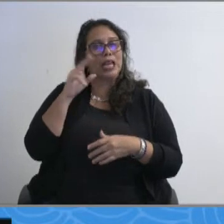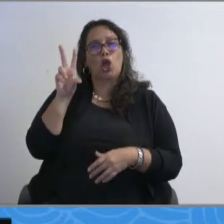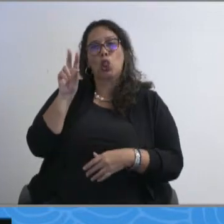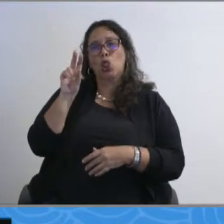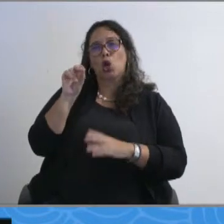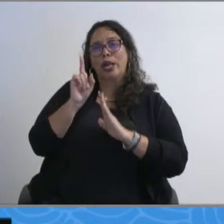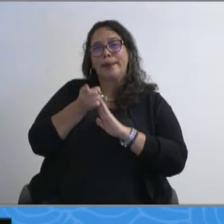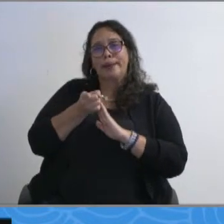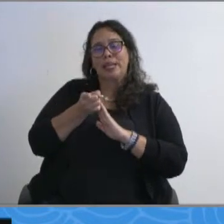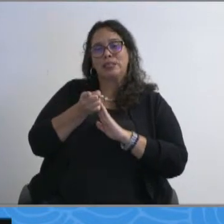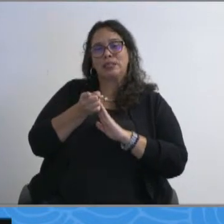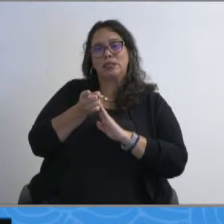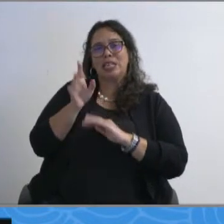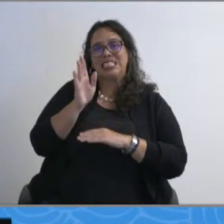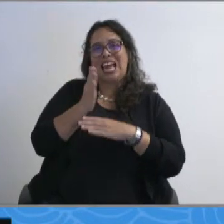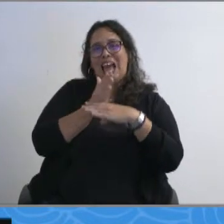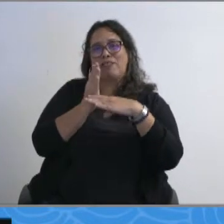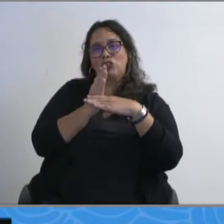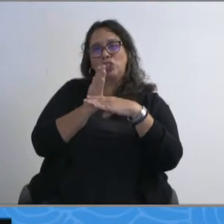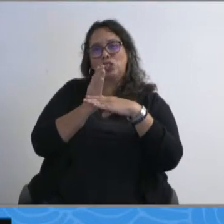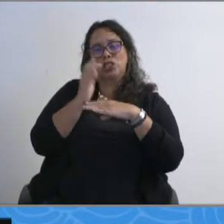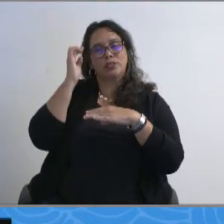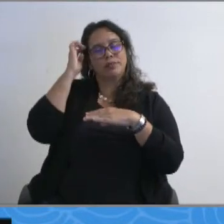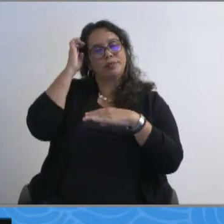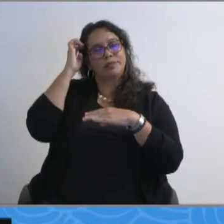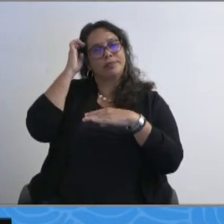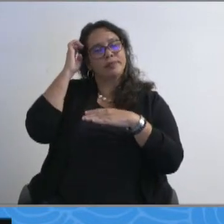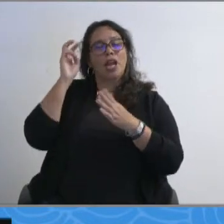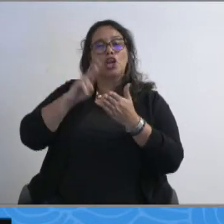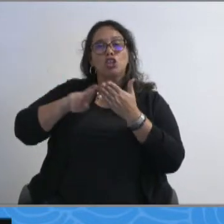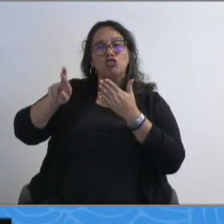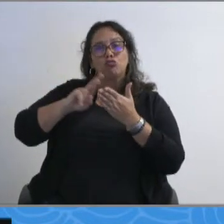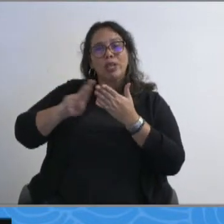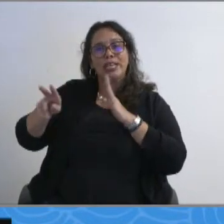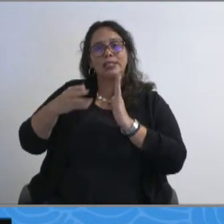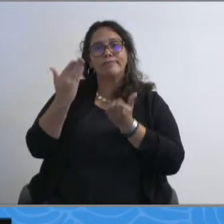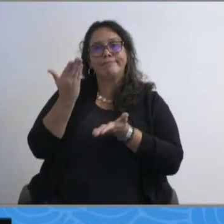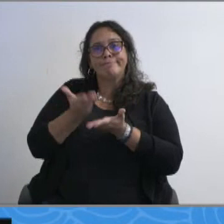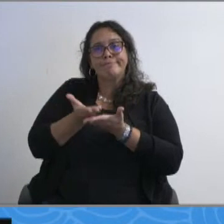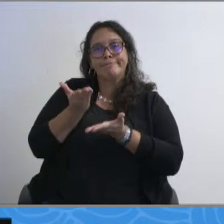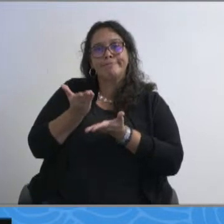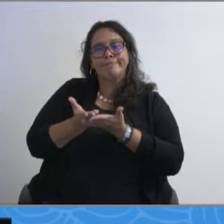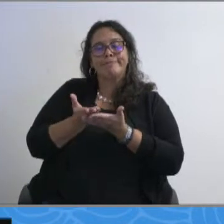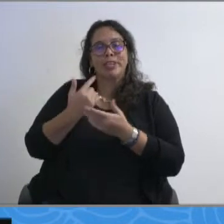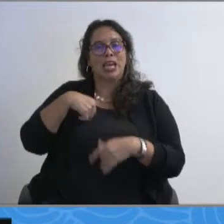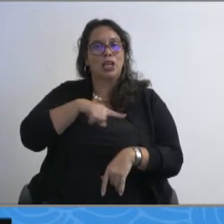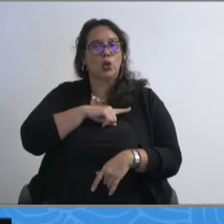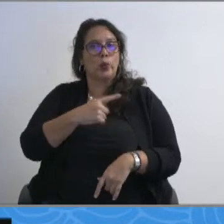30 minutes is an average. What the research has shown and what we are saying is effective